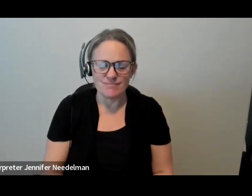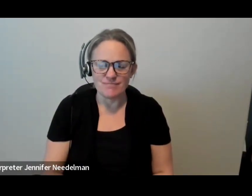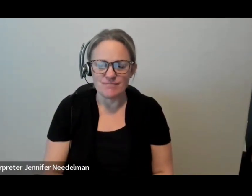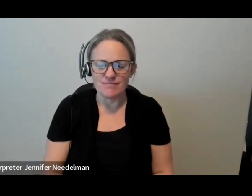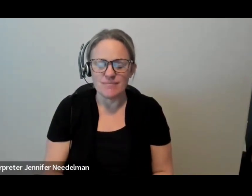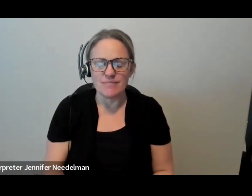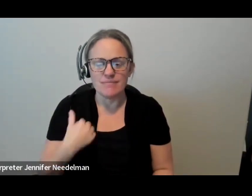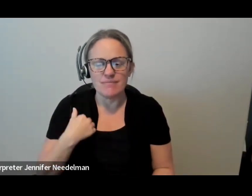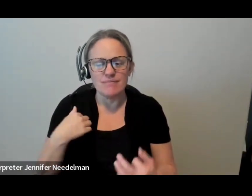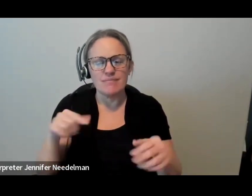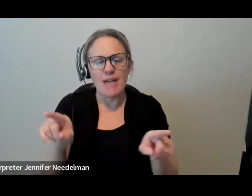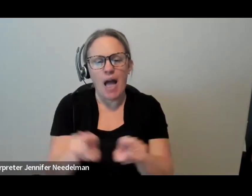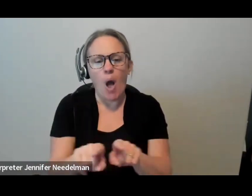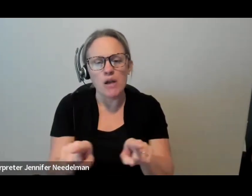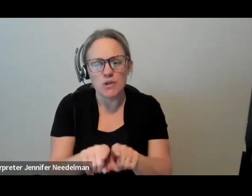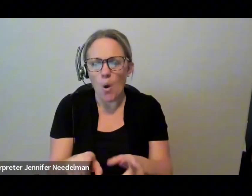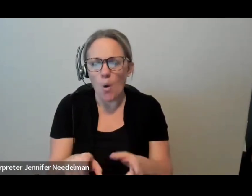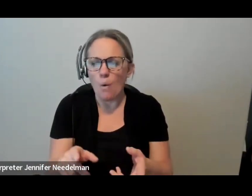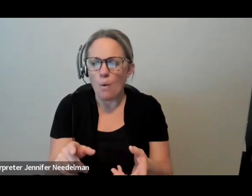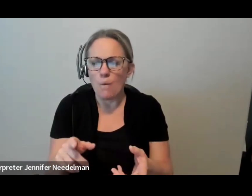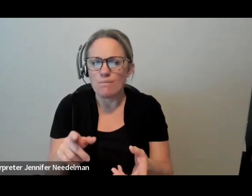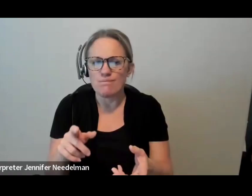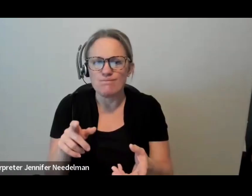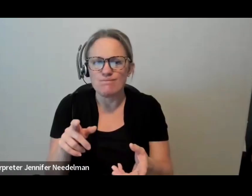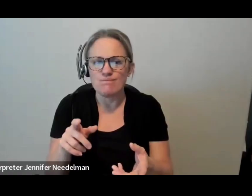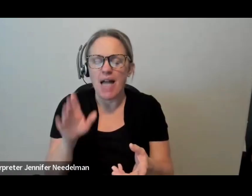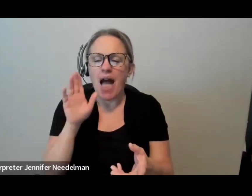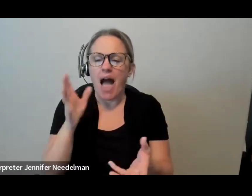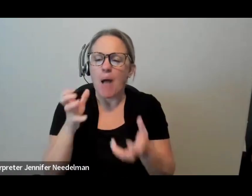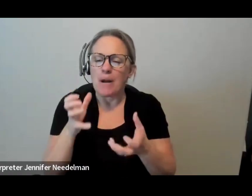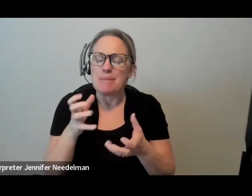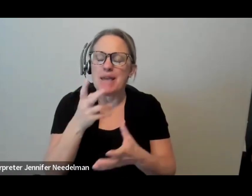But I also, I'm, I'm gonna be the "both-and" person right now.